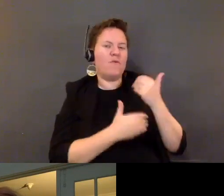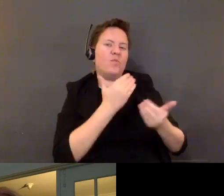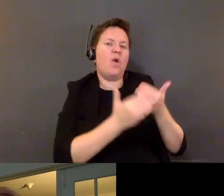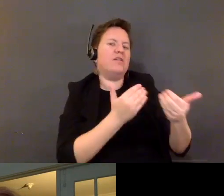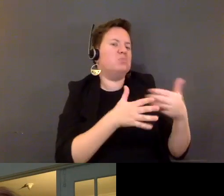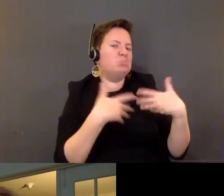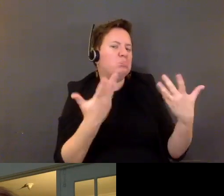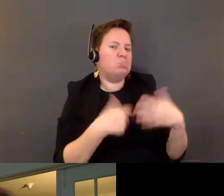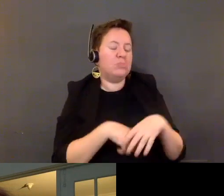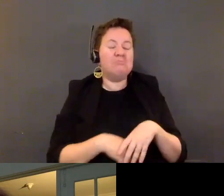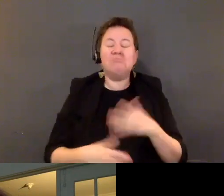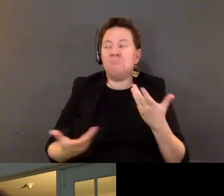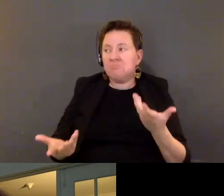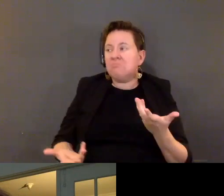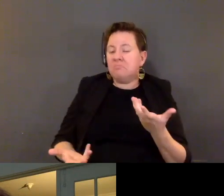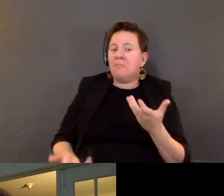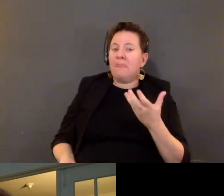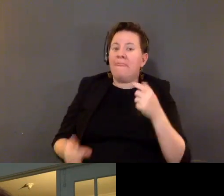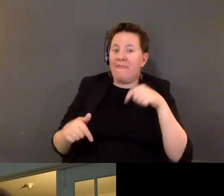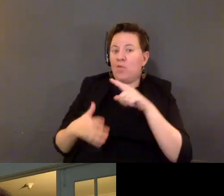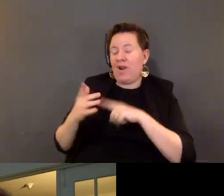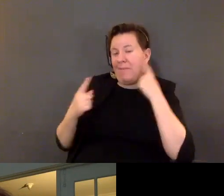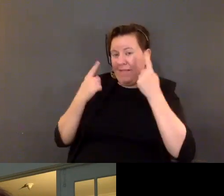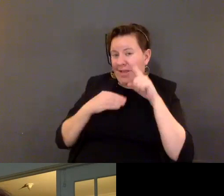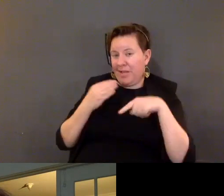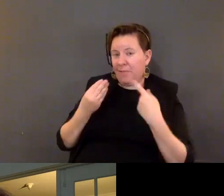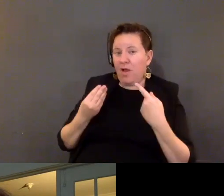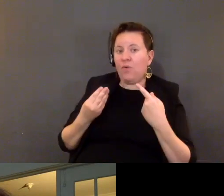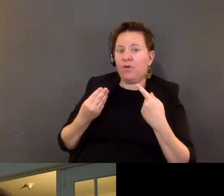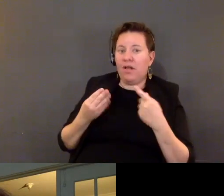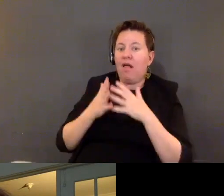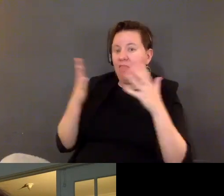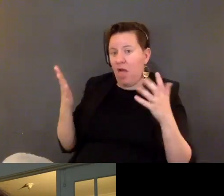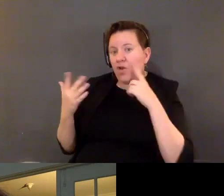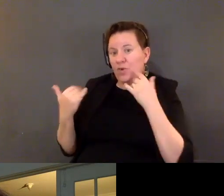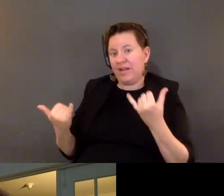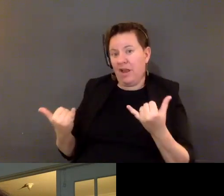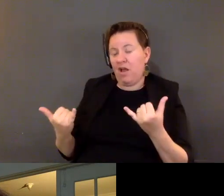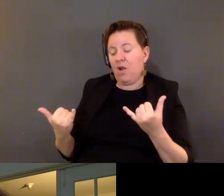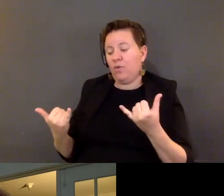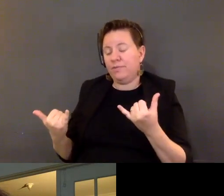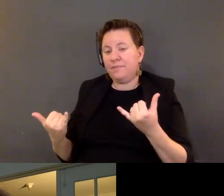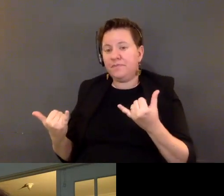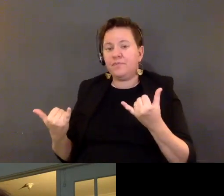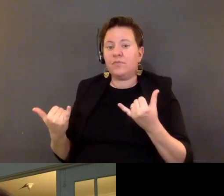oddly enough this is what i'm thinking about a lot right now which is while i was writing it